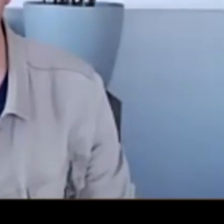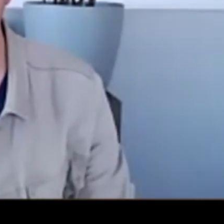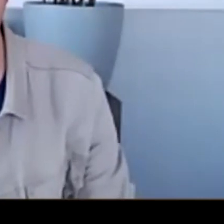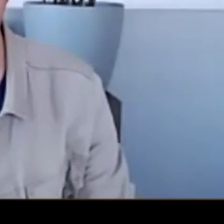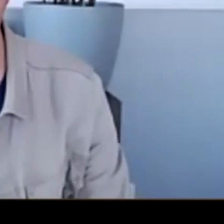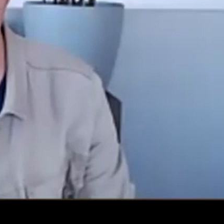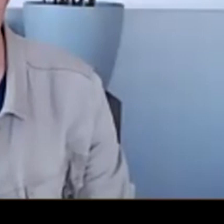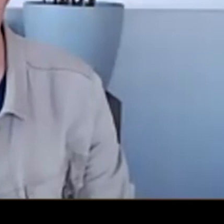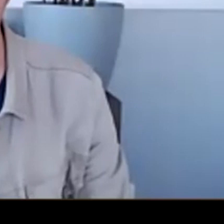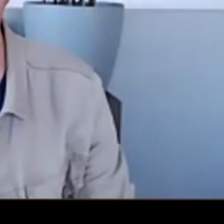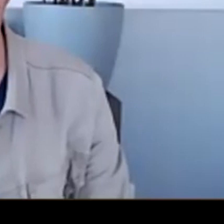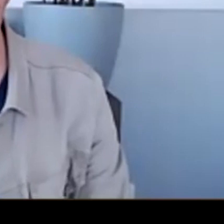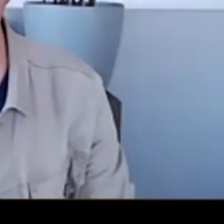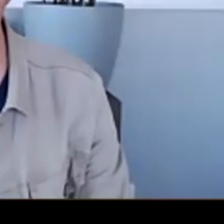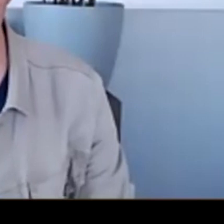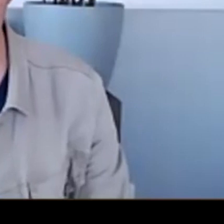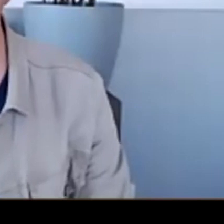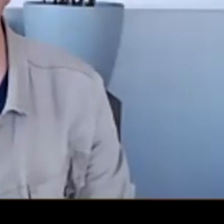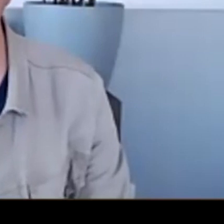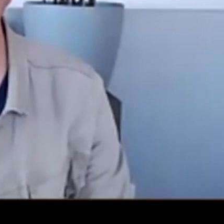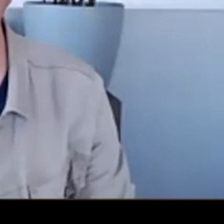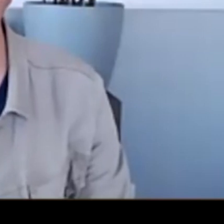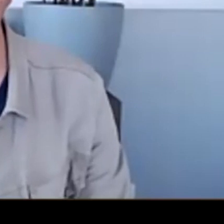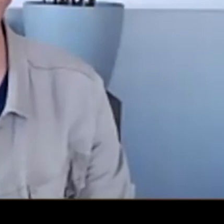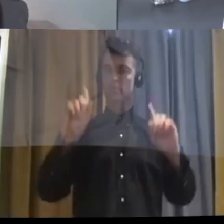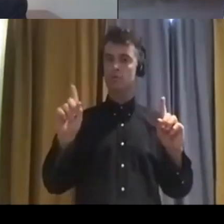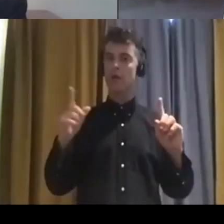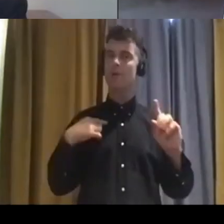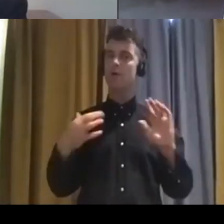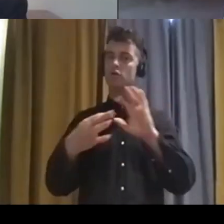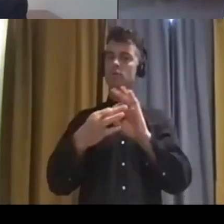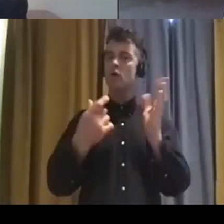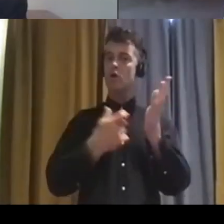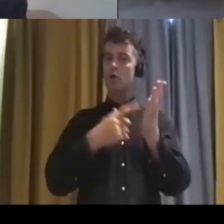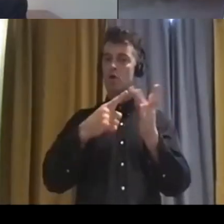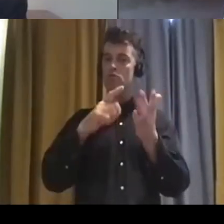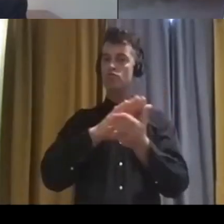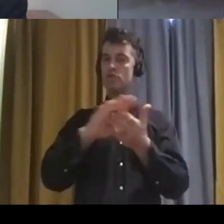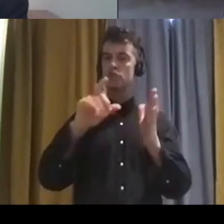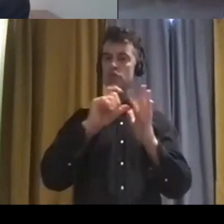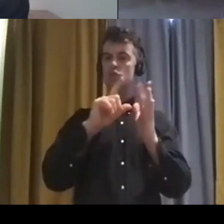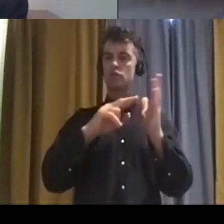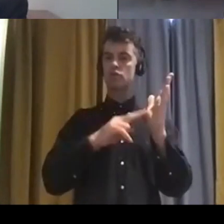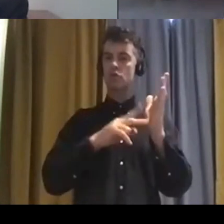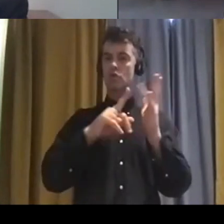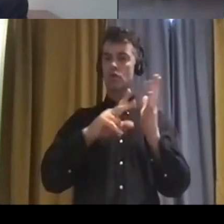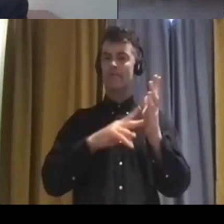you subscribe to that. So today we are joined by Rich Donovan, CEO of Return on Disability